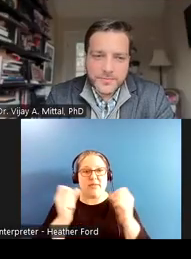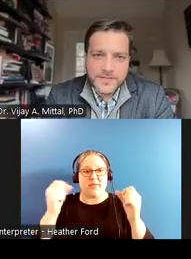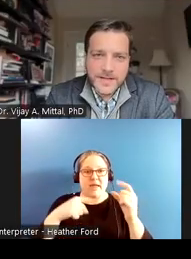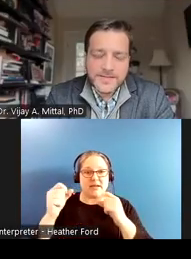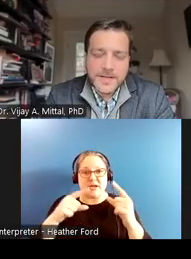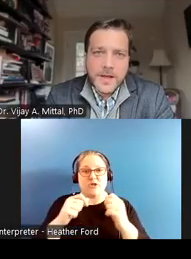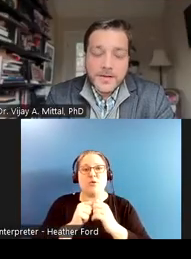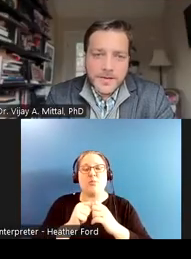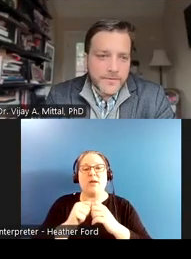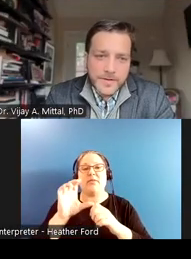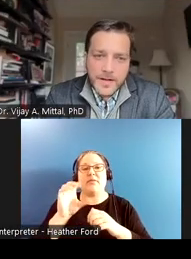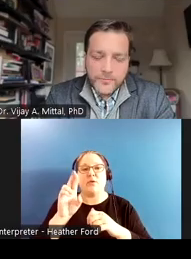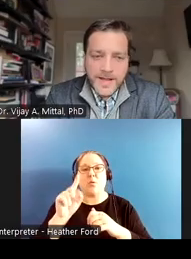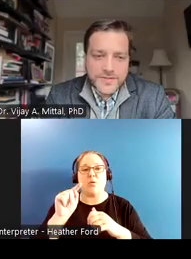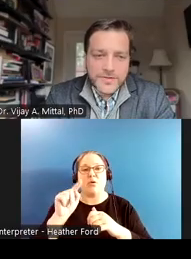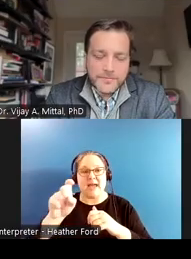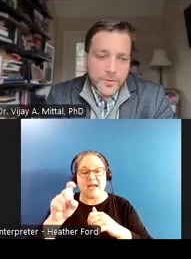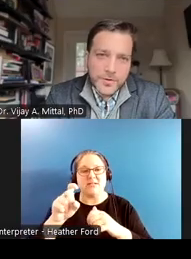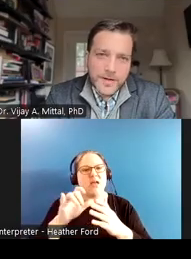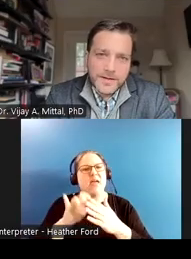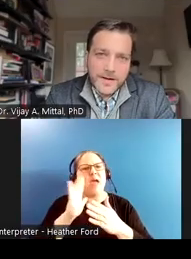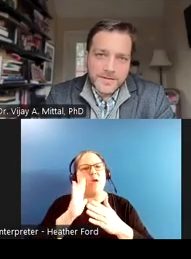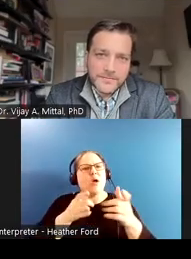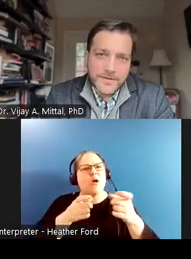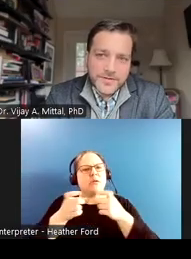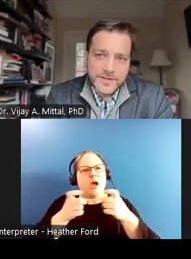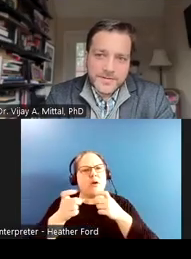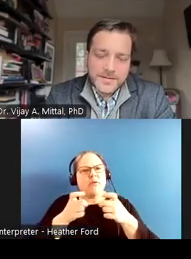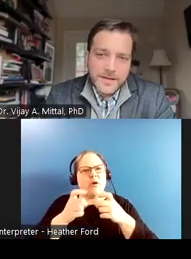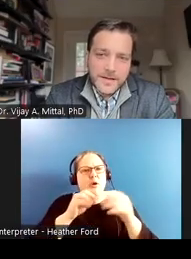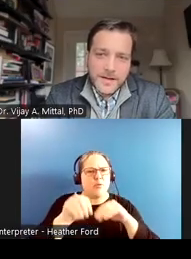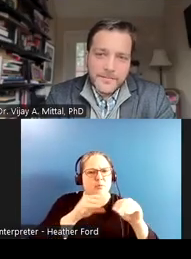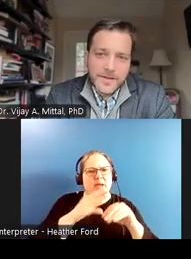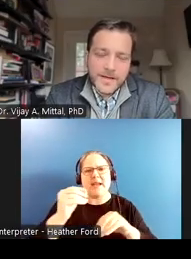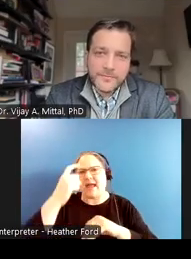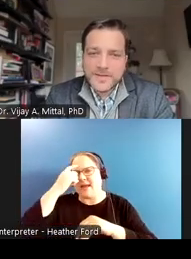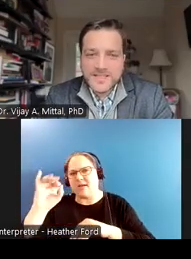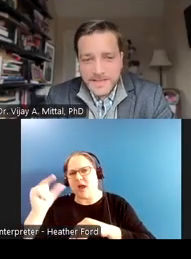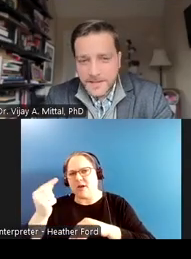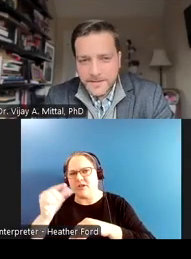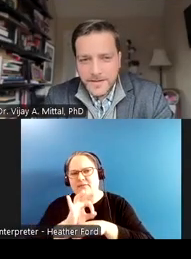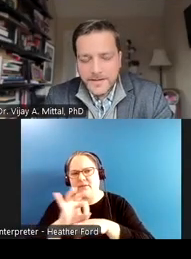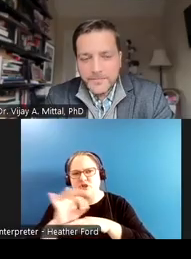the cortex govern a range of motor and cognitive functions. Um a lot of work that's been done in